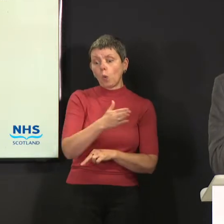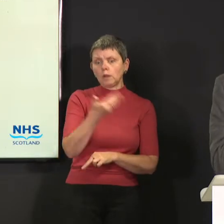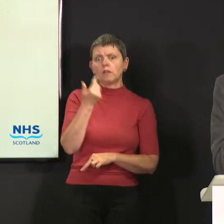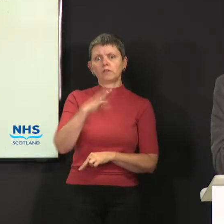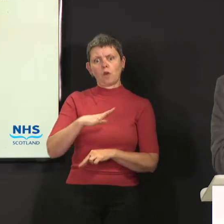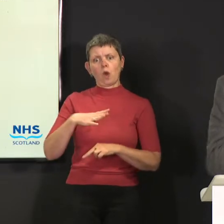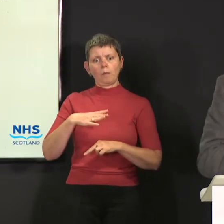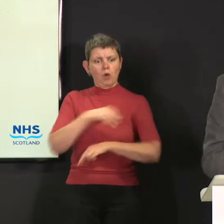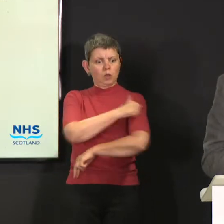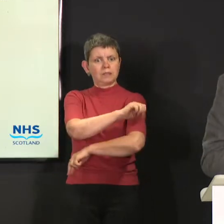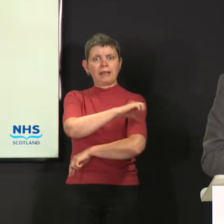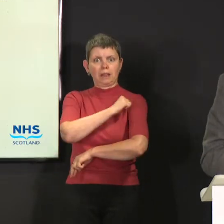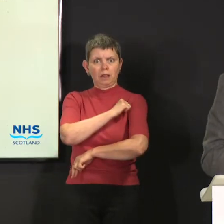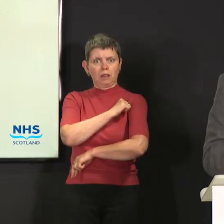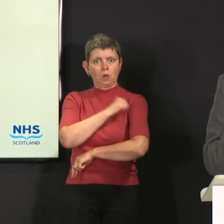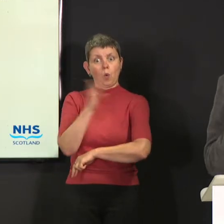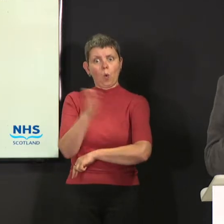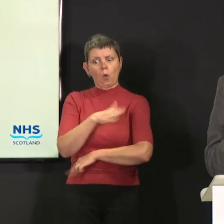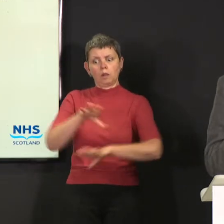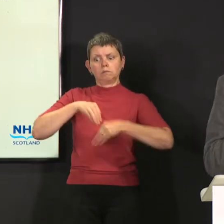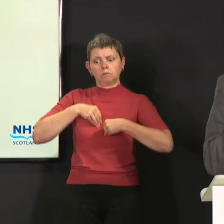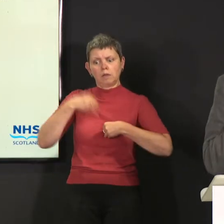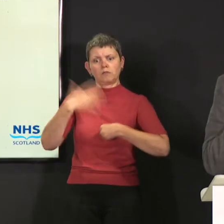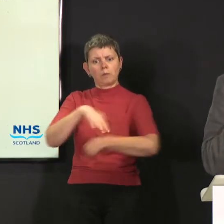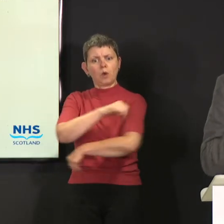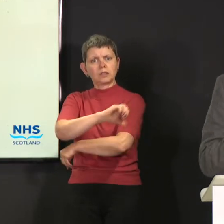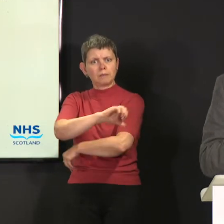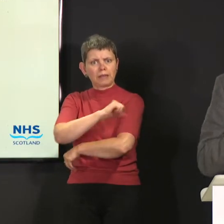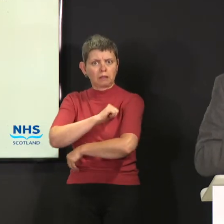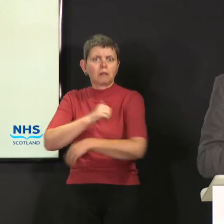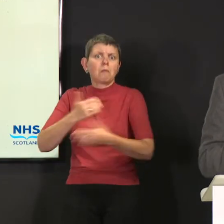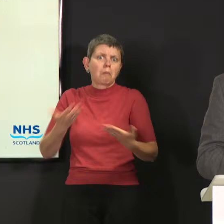set of infections, then that seems likely. Now, it is not impossible if you followed